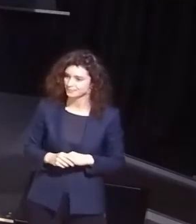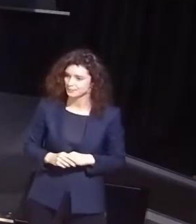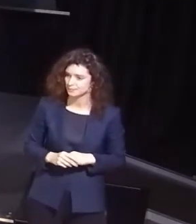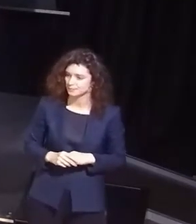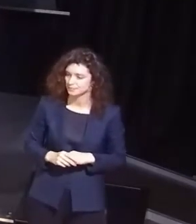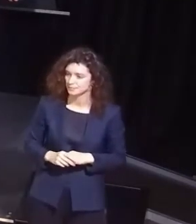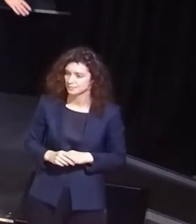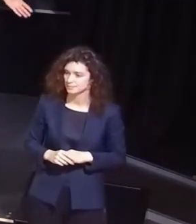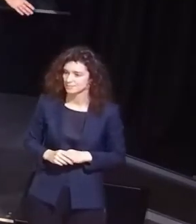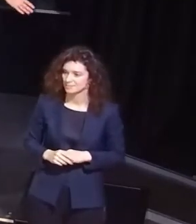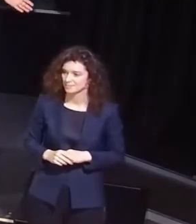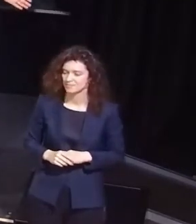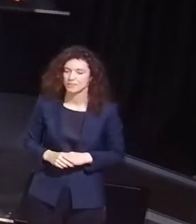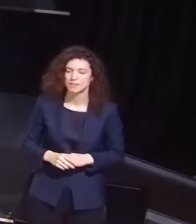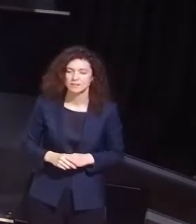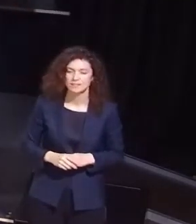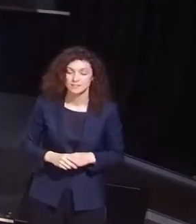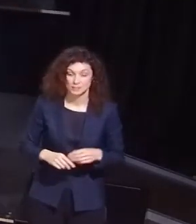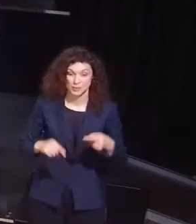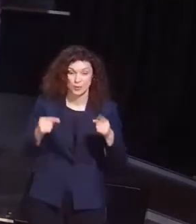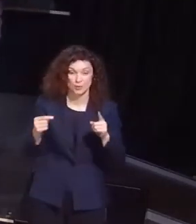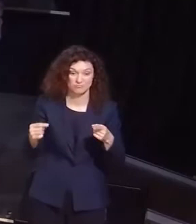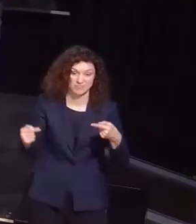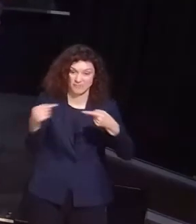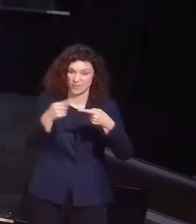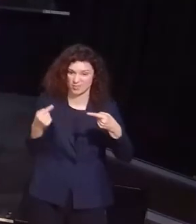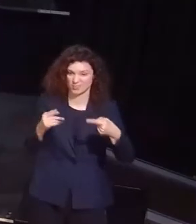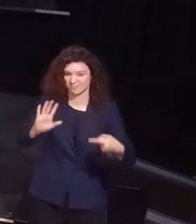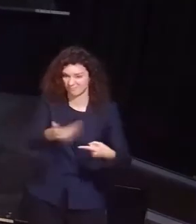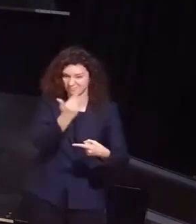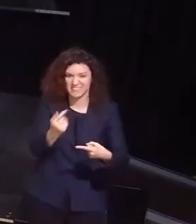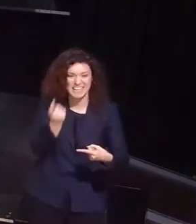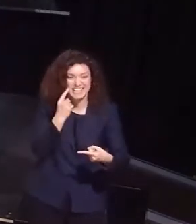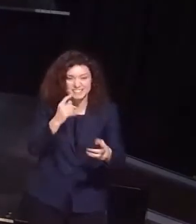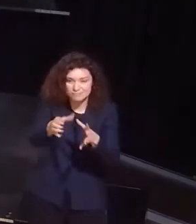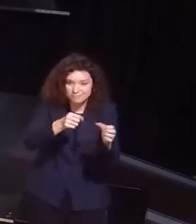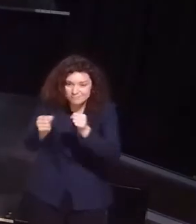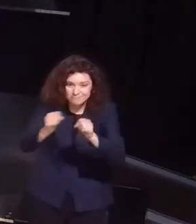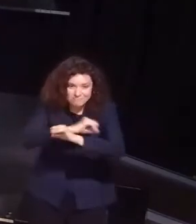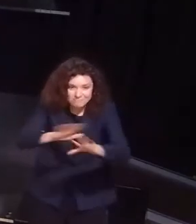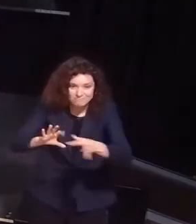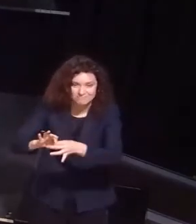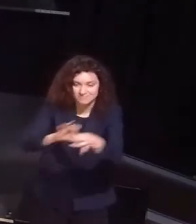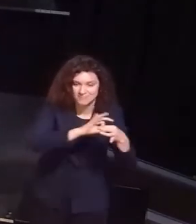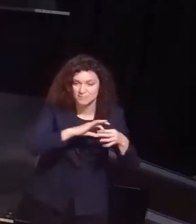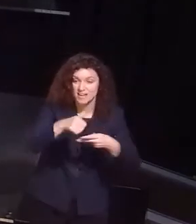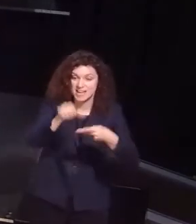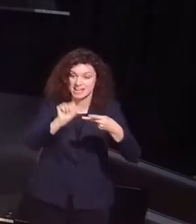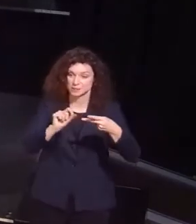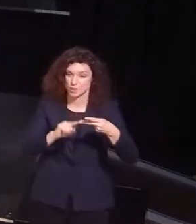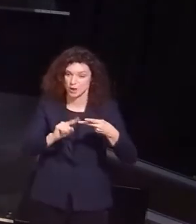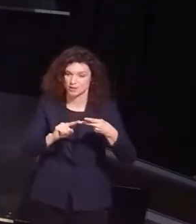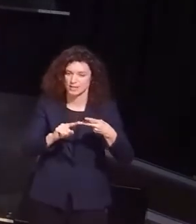All right, so that was the easiest one. Now we move on to the next one. This one is little trickier but it's pretty cool: Inclusive Design Sprints.